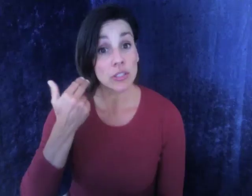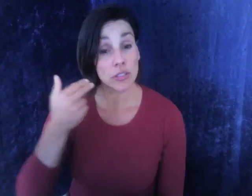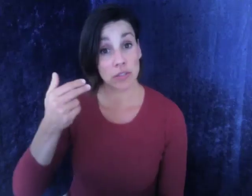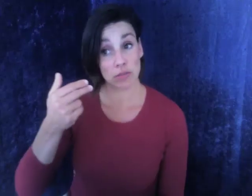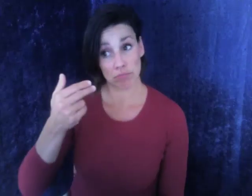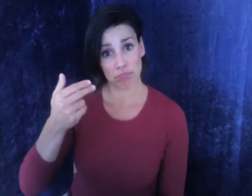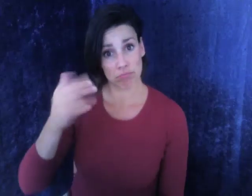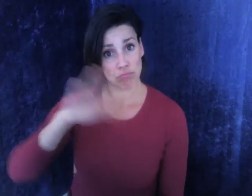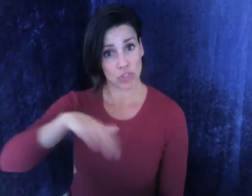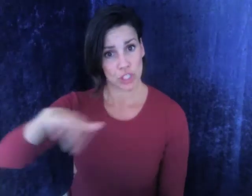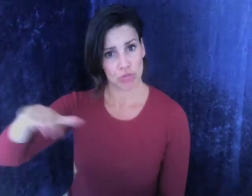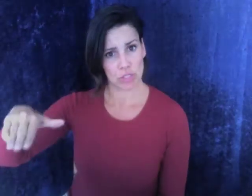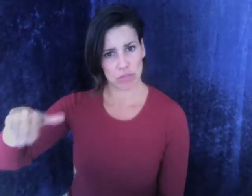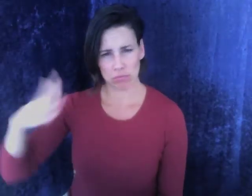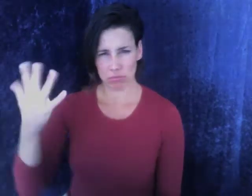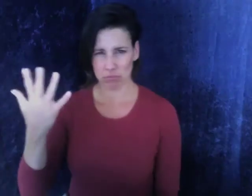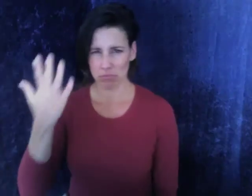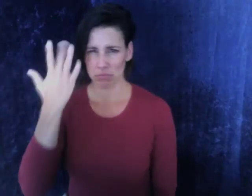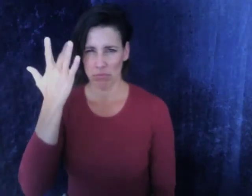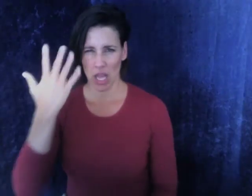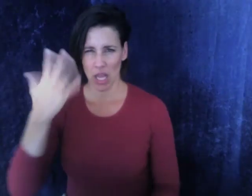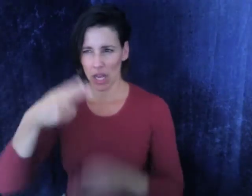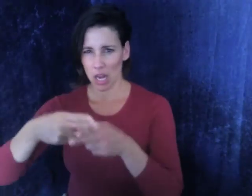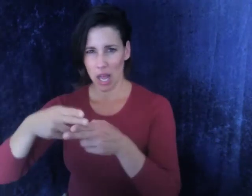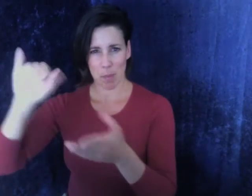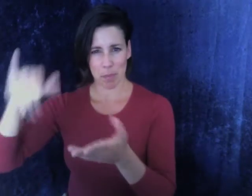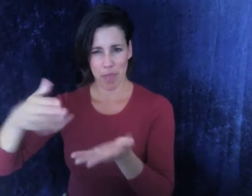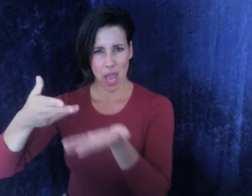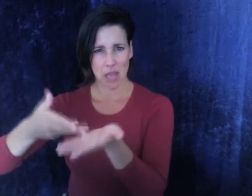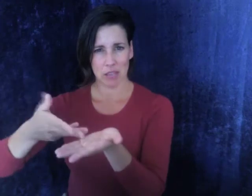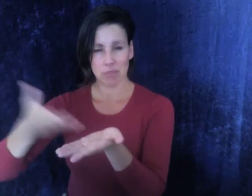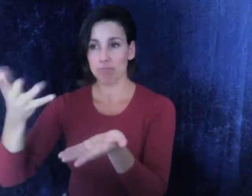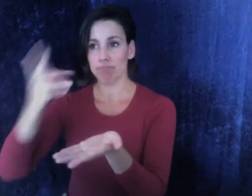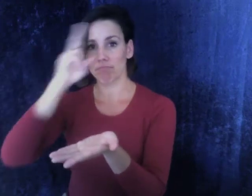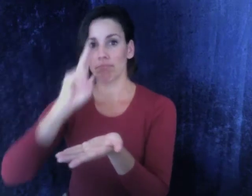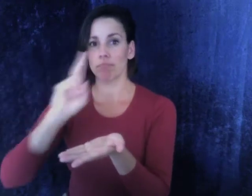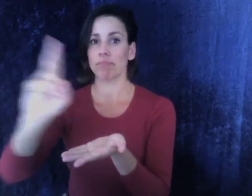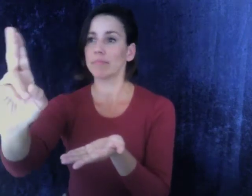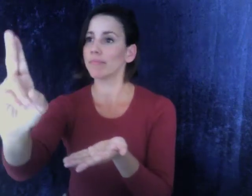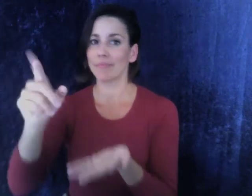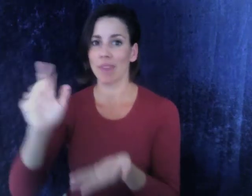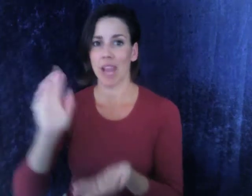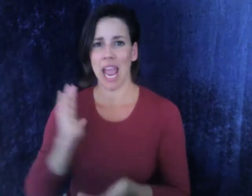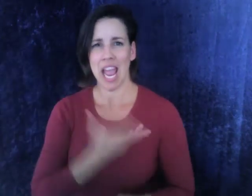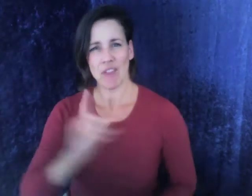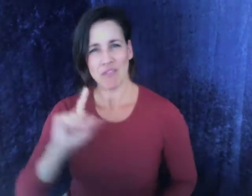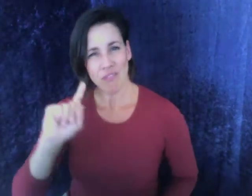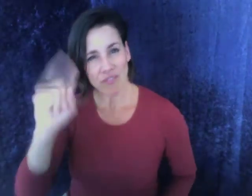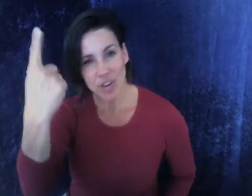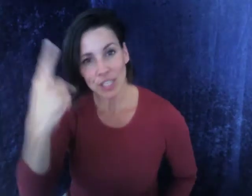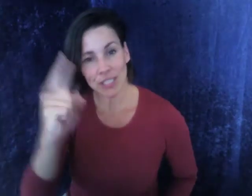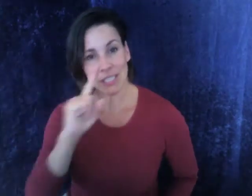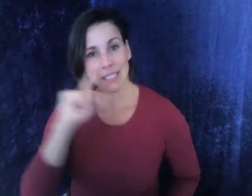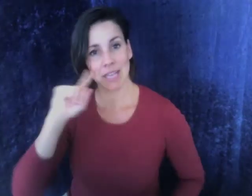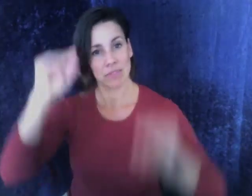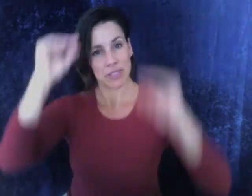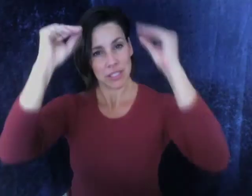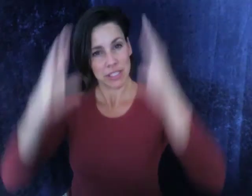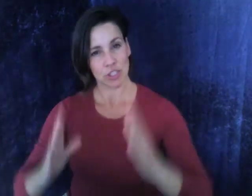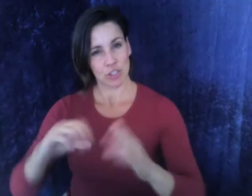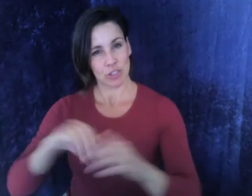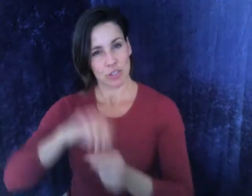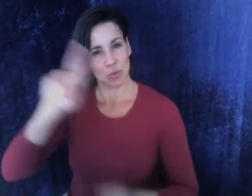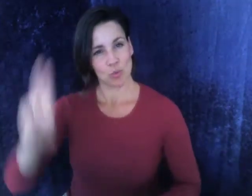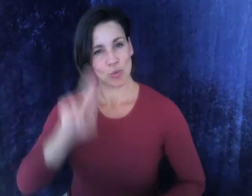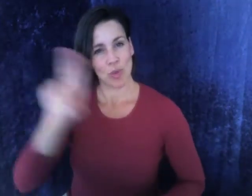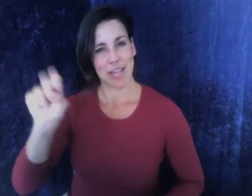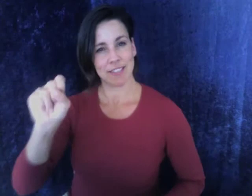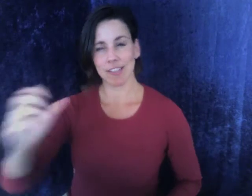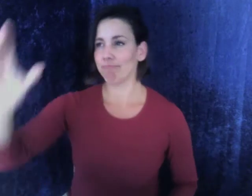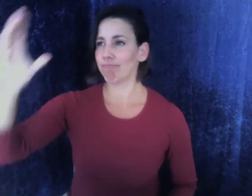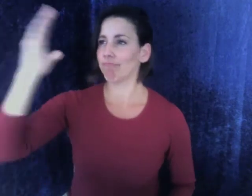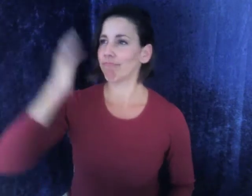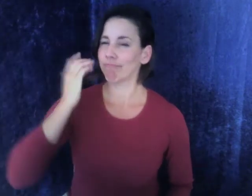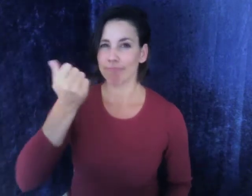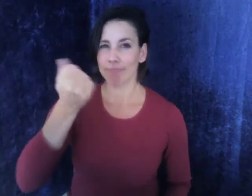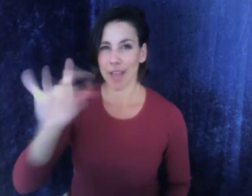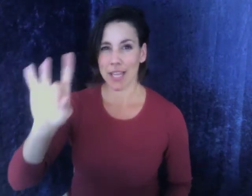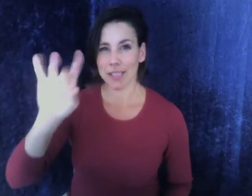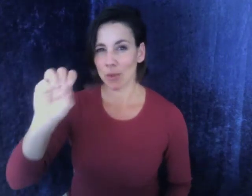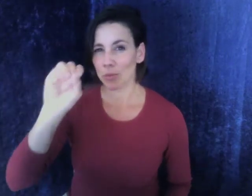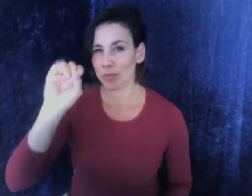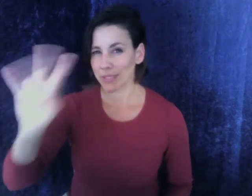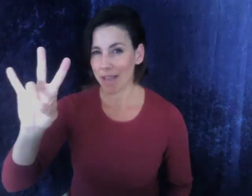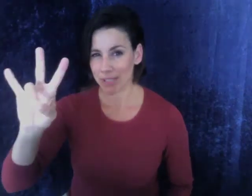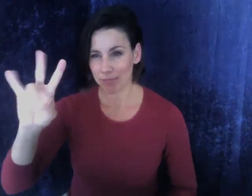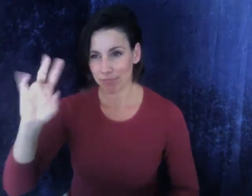Clerc's Children, the company's name is in honor of our first Deaf teacher in the United States.